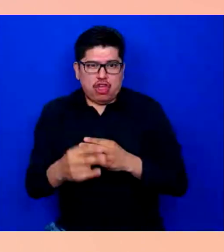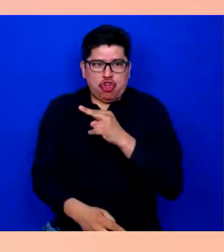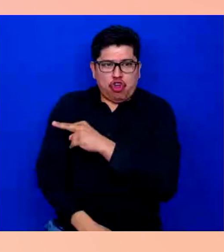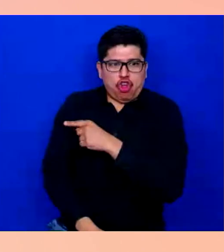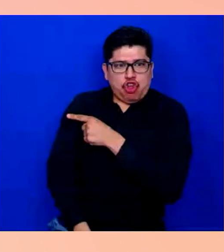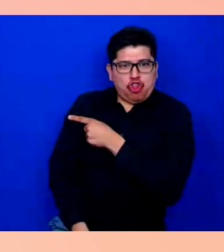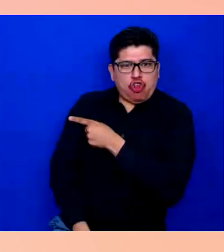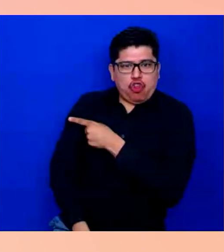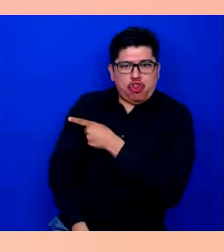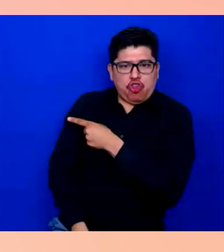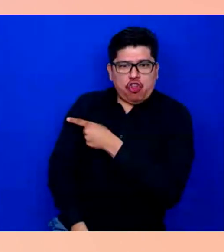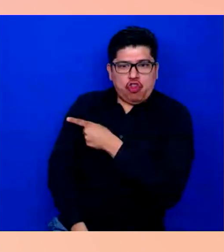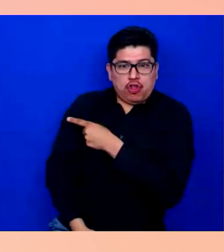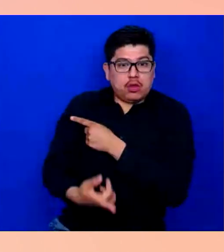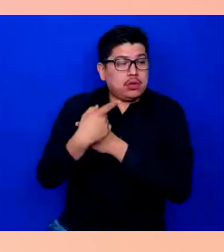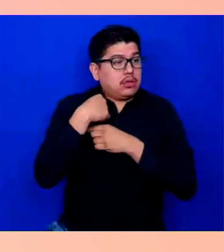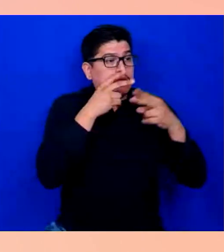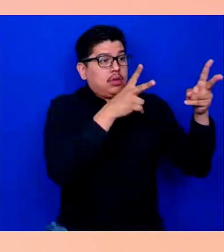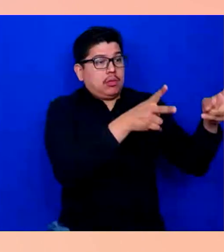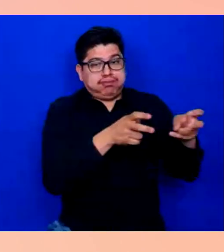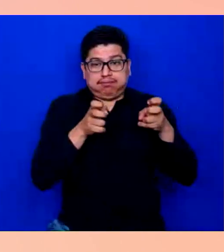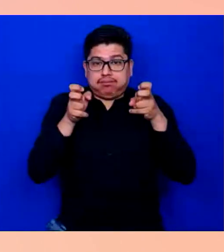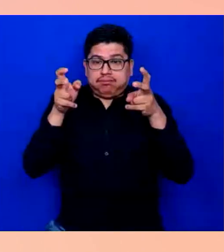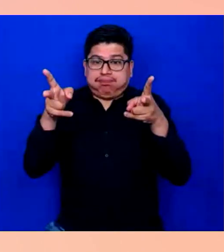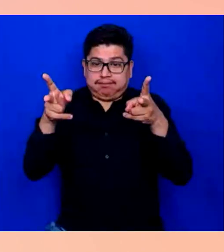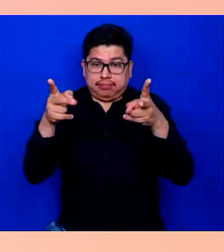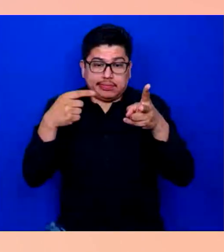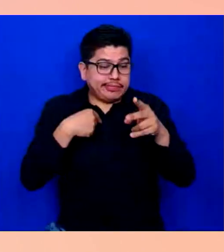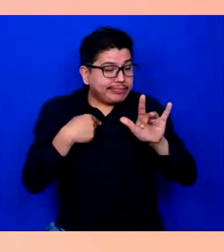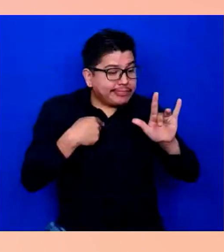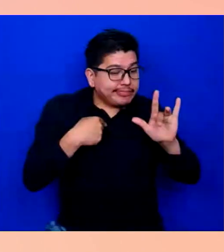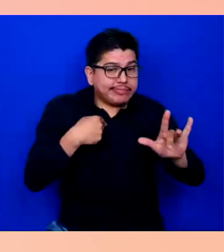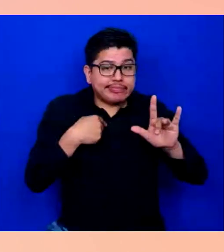triggers adaptive copy and paste. Are you seeing this?